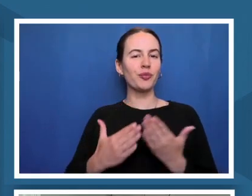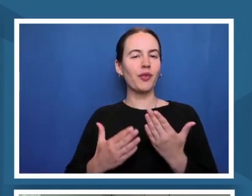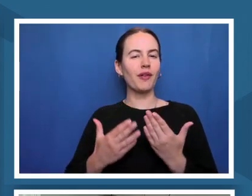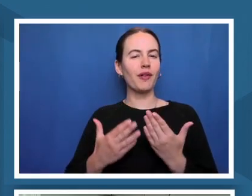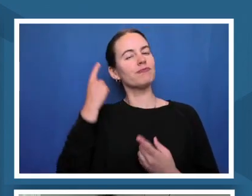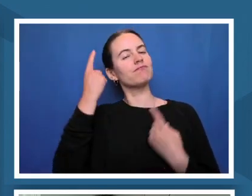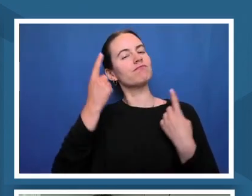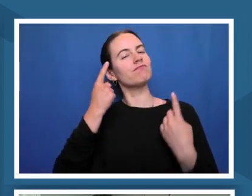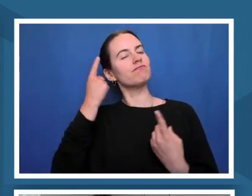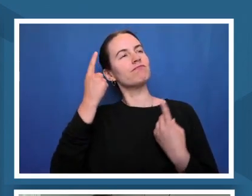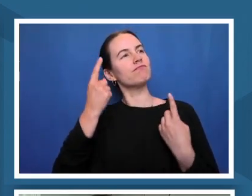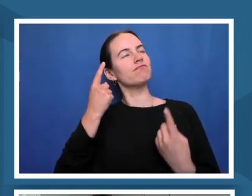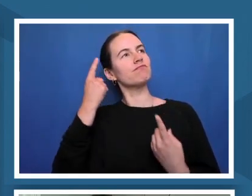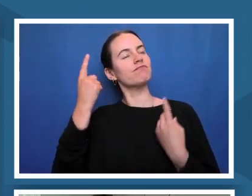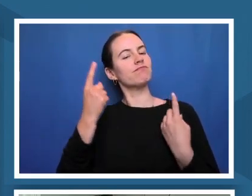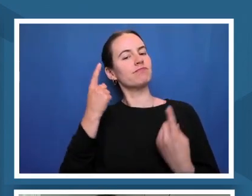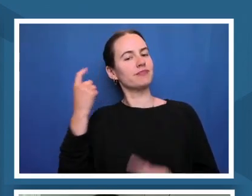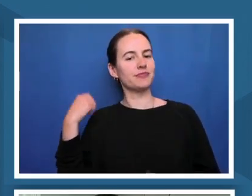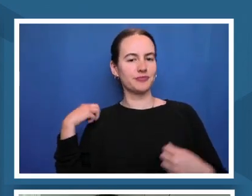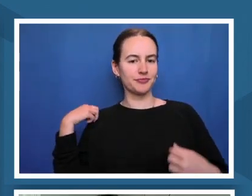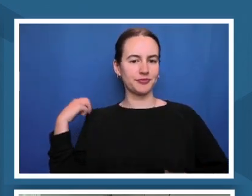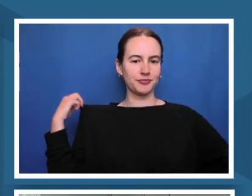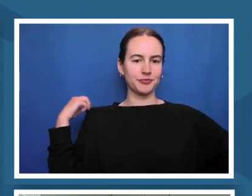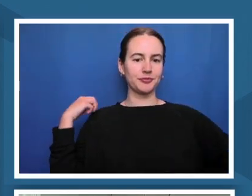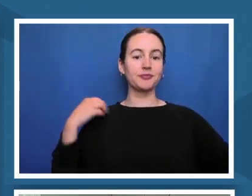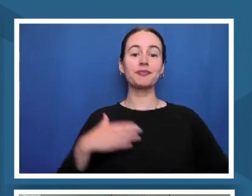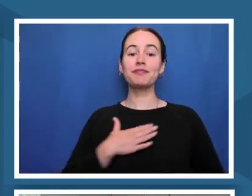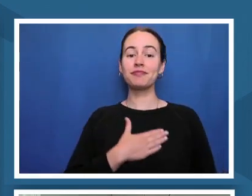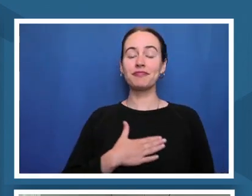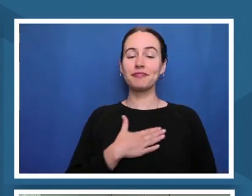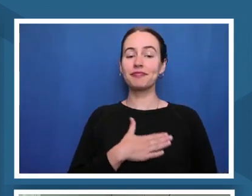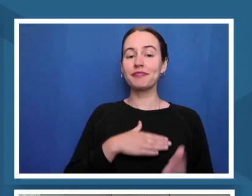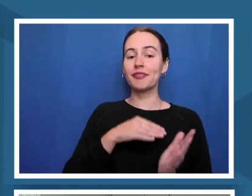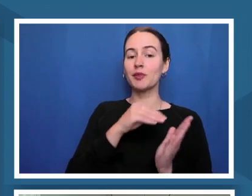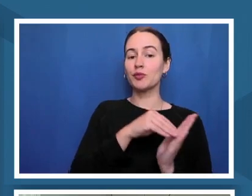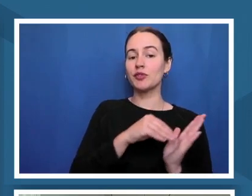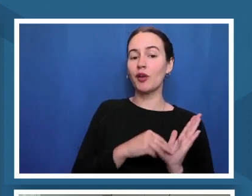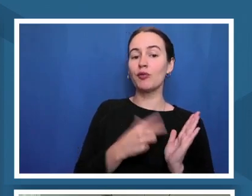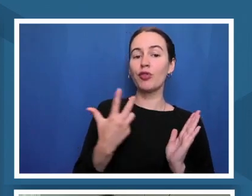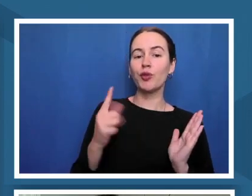would you please write down three